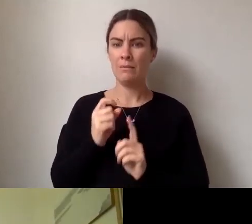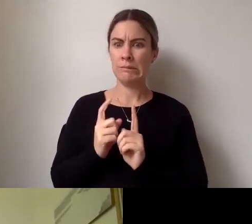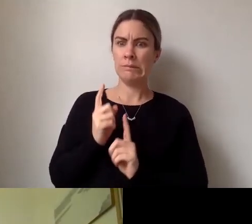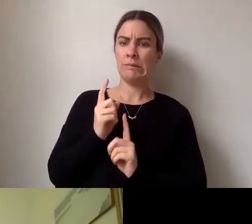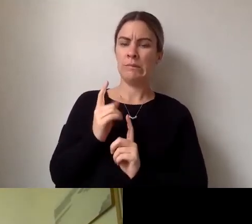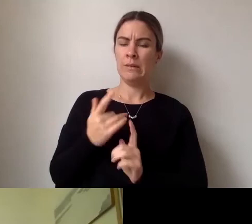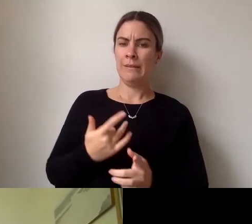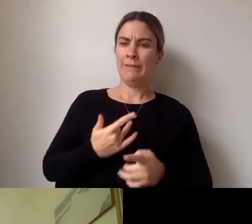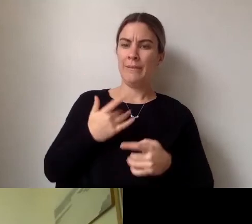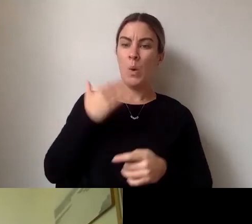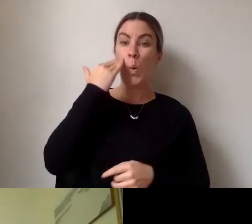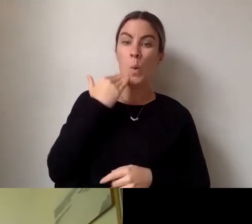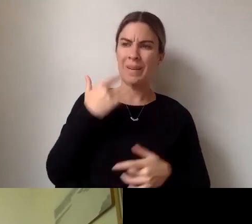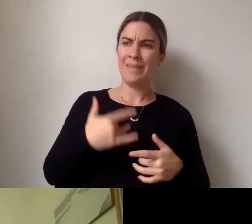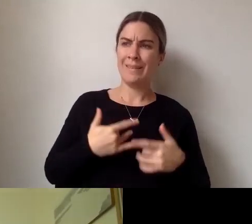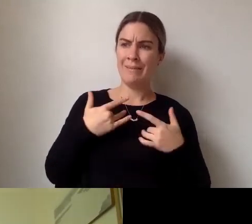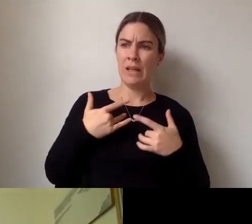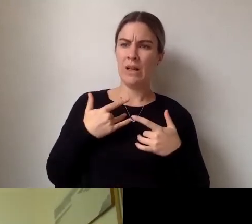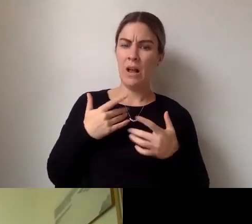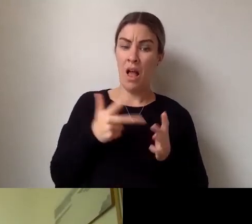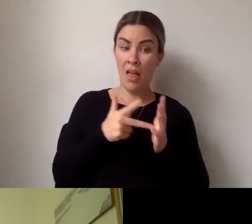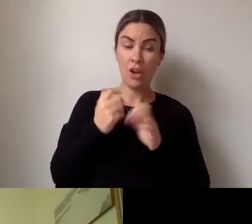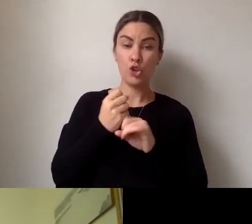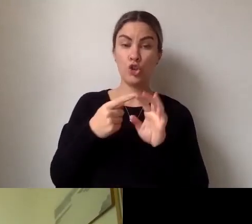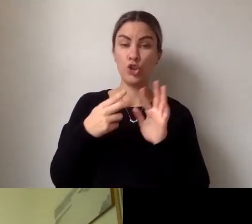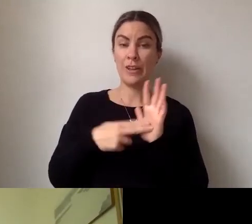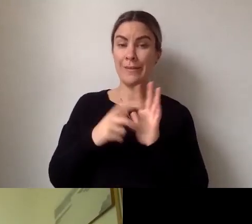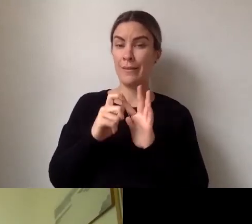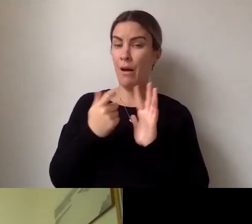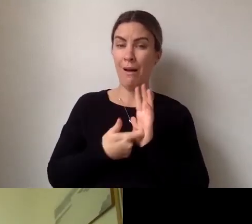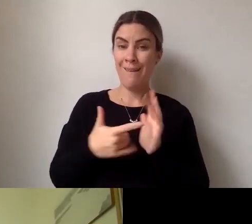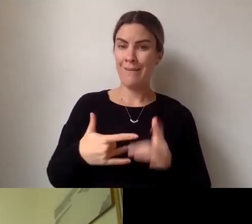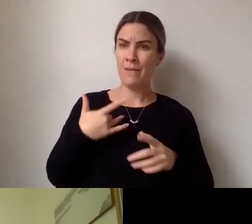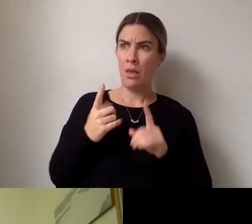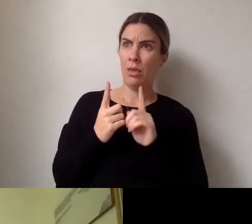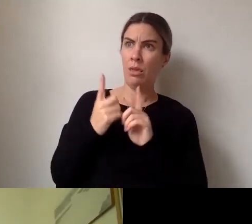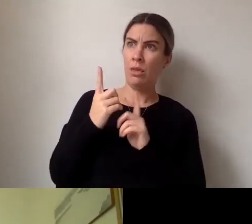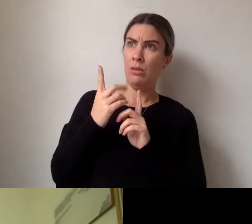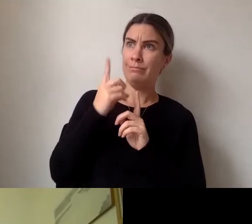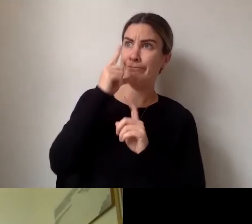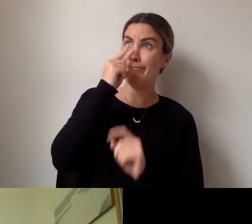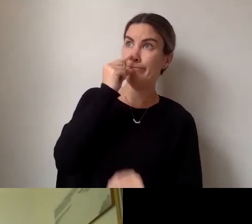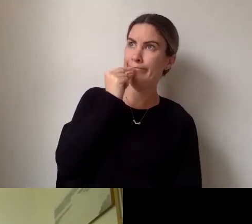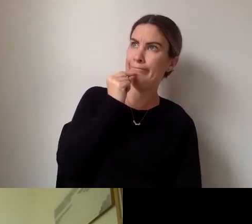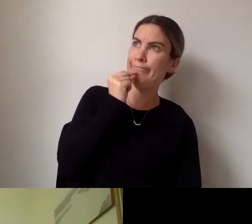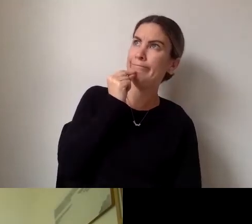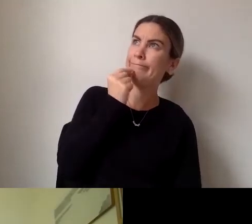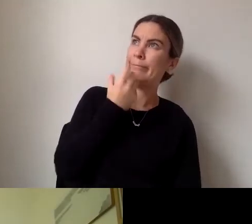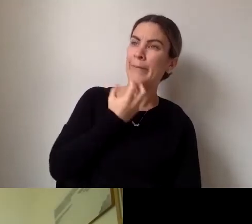and people of other genders all the time, particularly with impunity. A lot of the time.